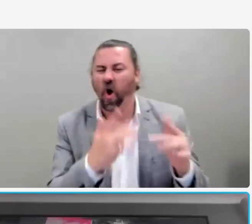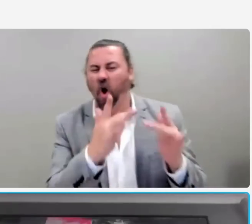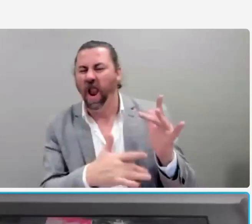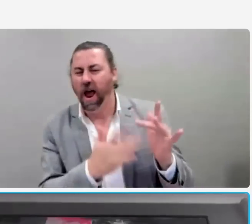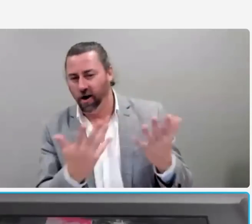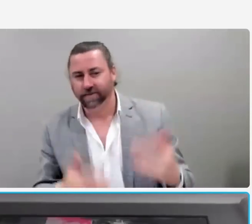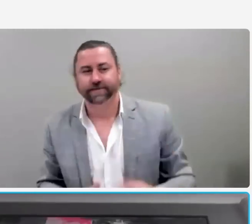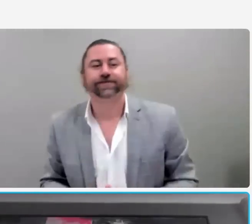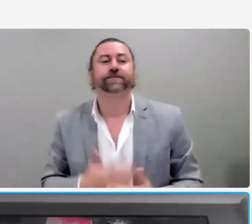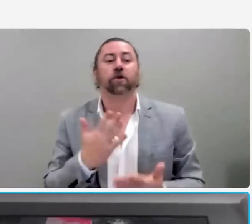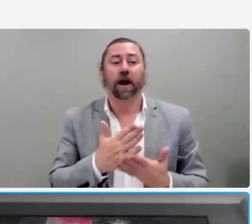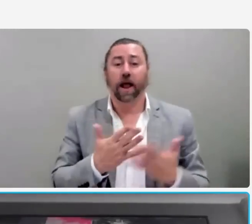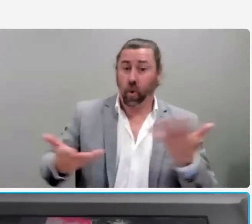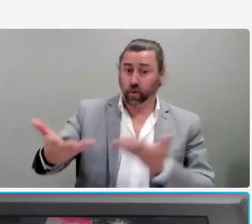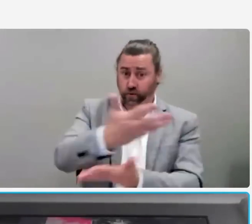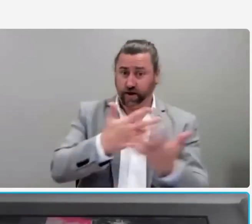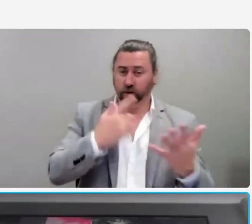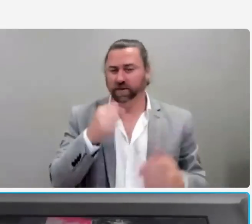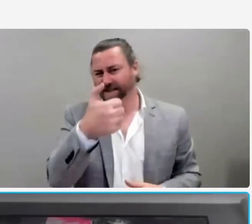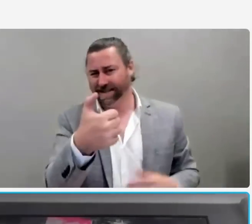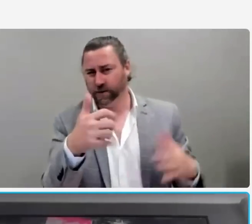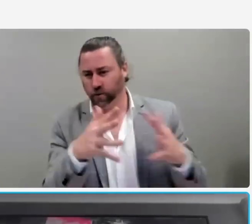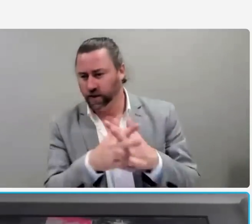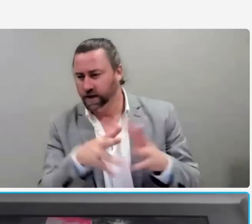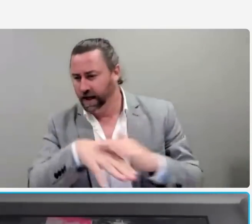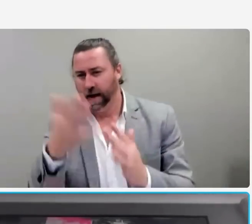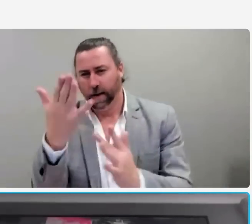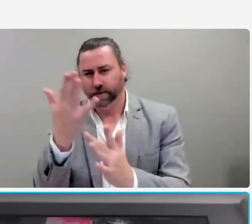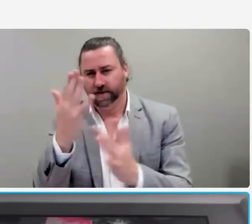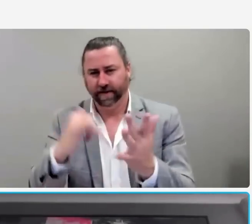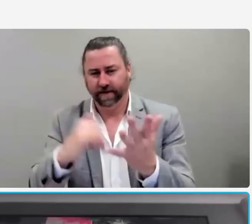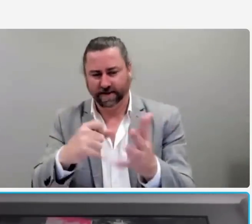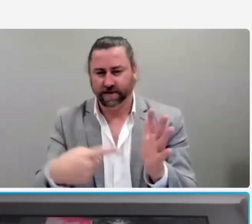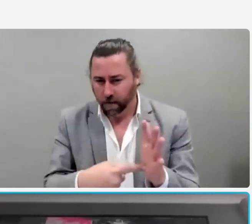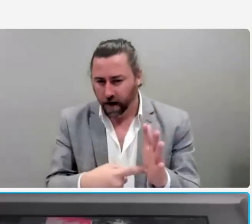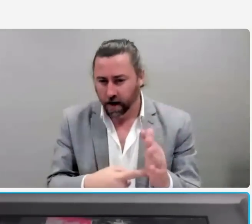public consultation around mid-September. The launch will begin with an overview webinar